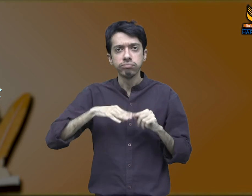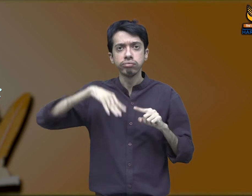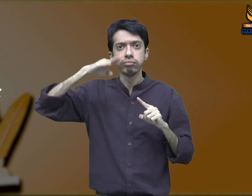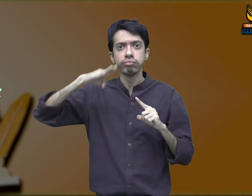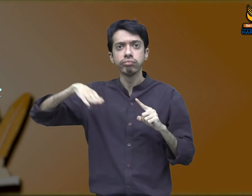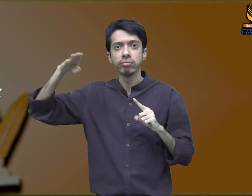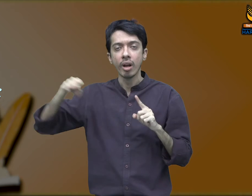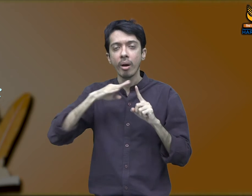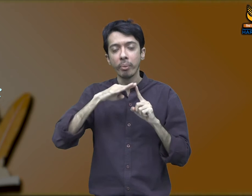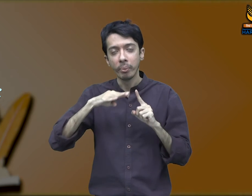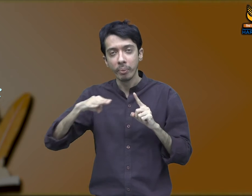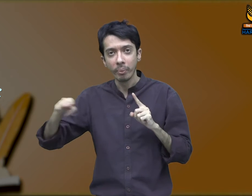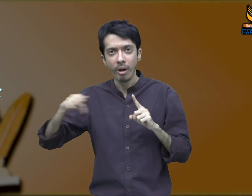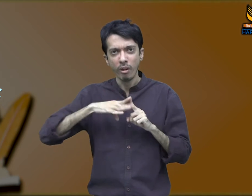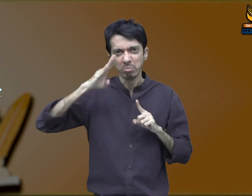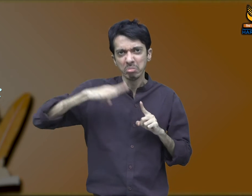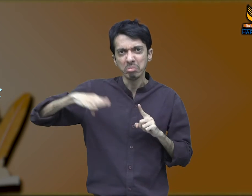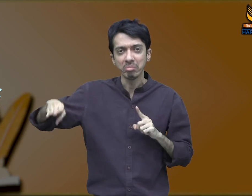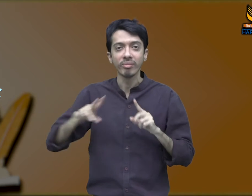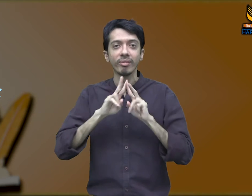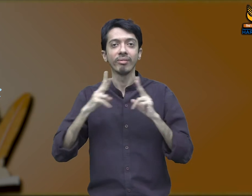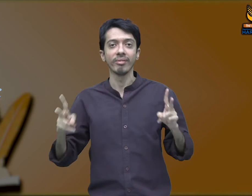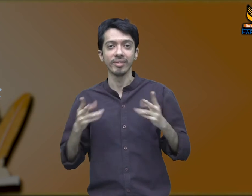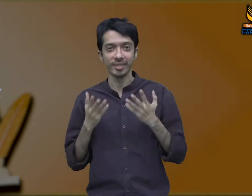It is like a song that consists of was and chorus.